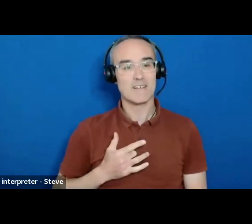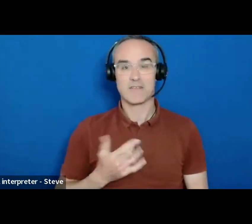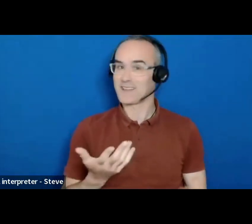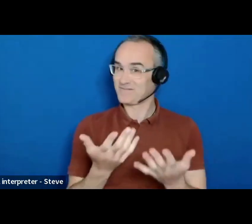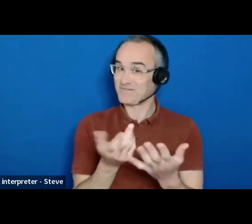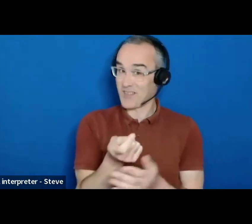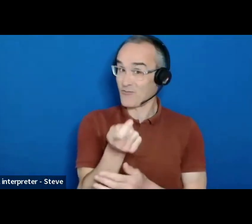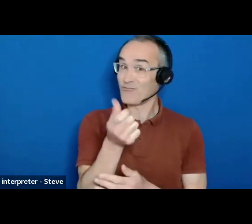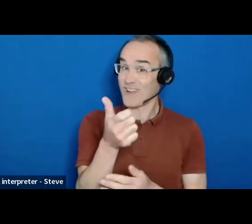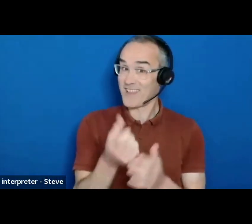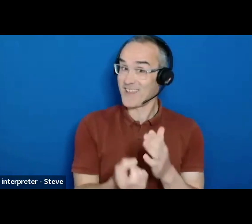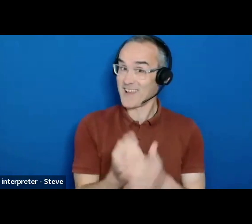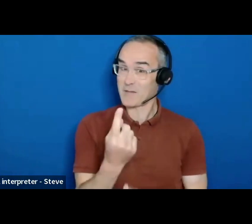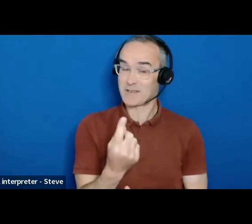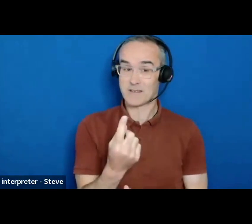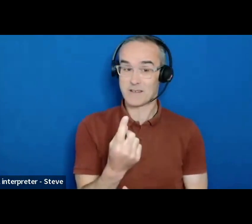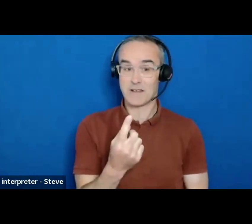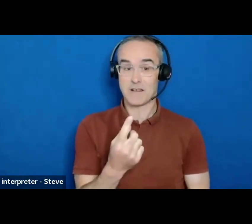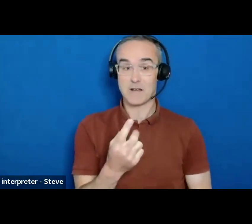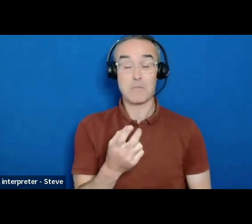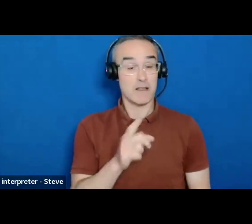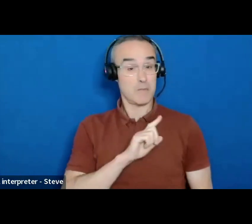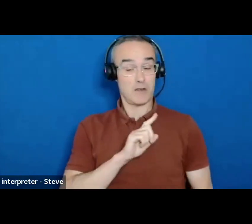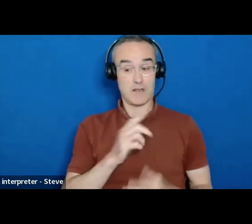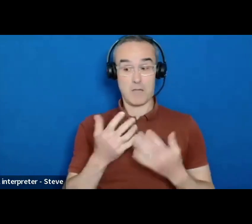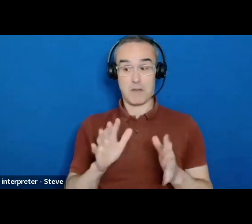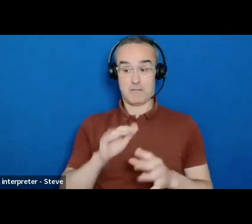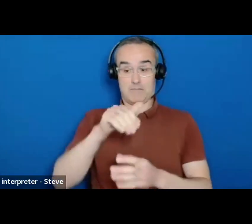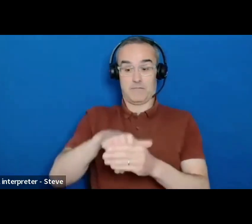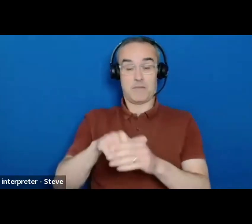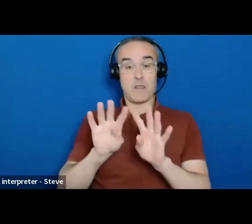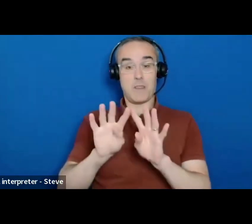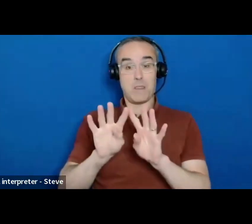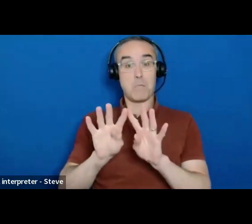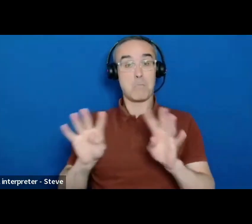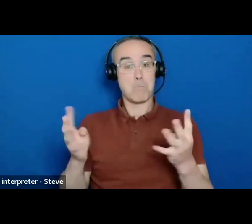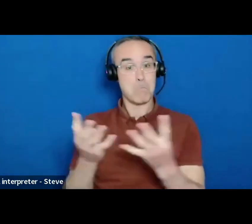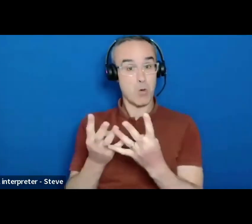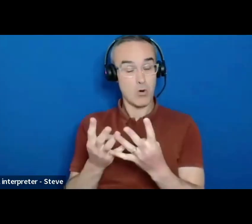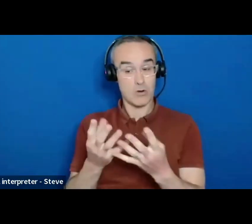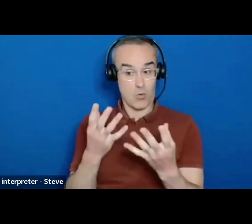and it's only because I've been on the board with her and and I'd had the opportunity to talk